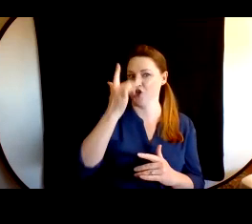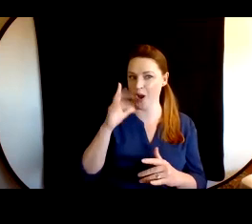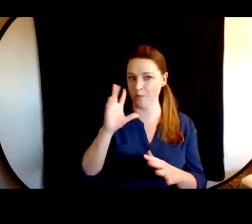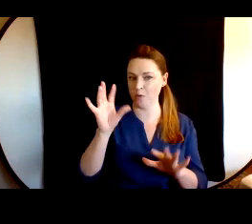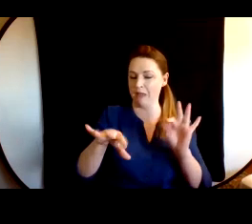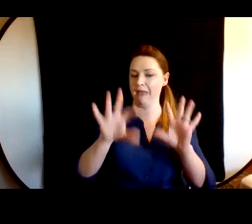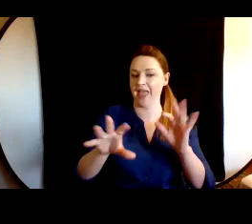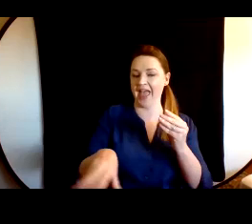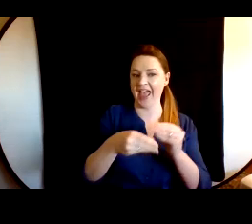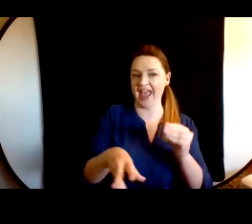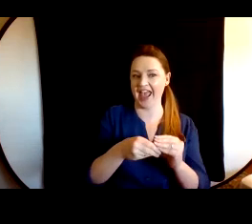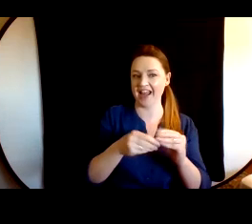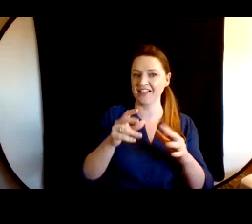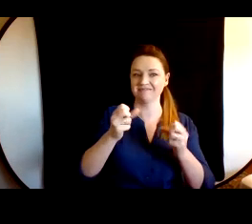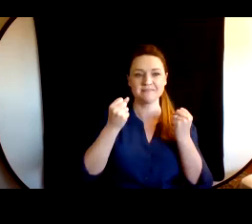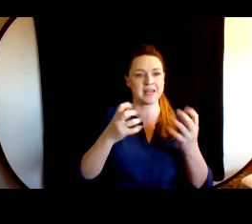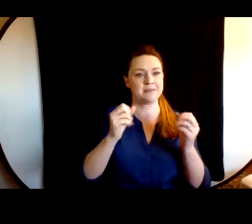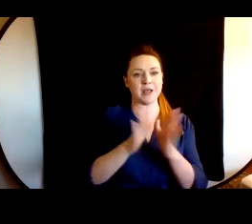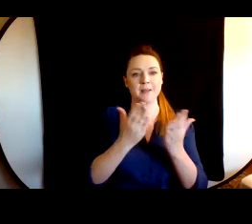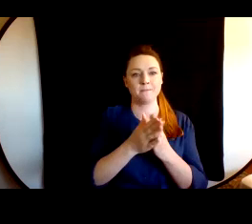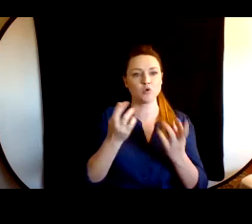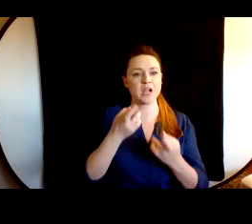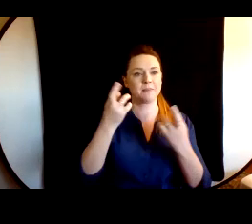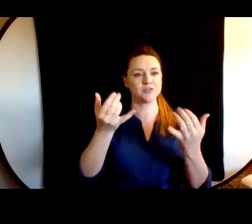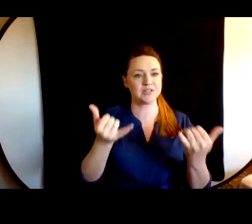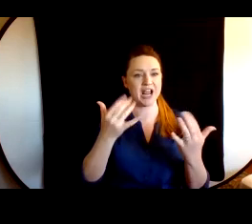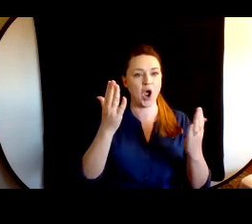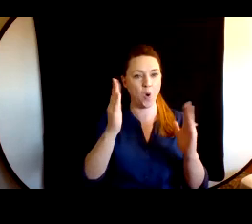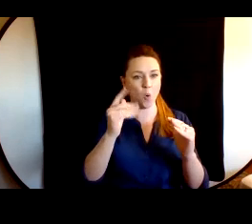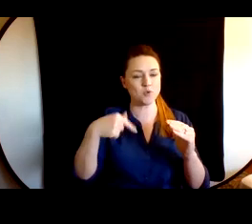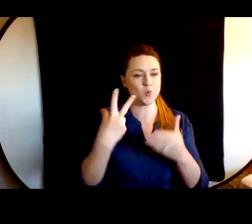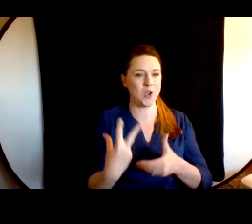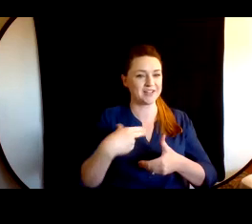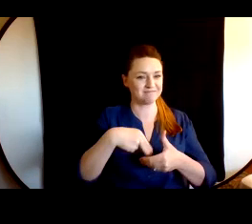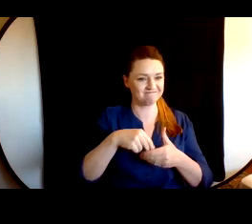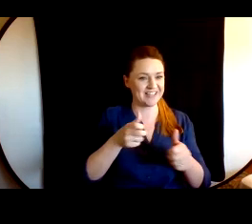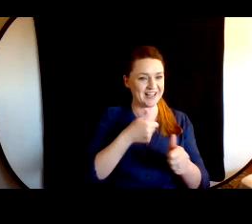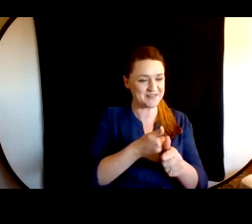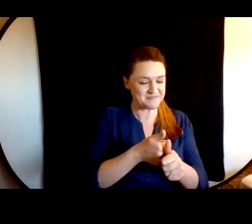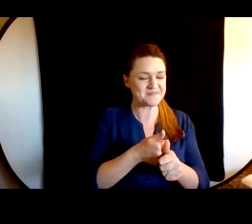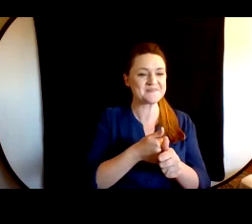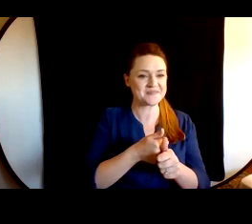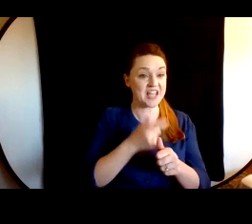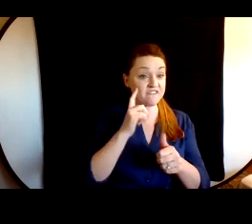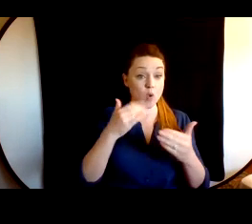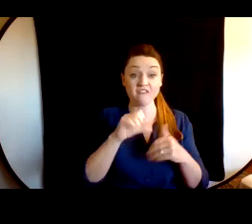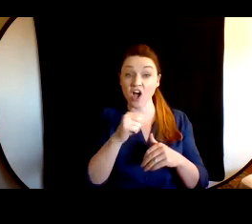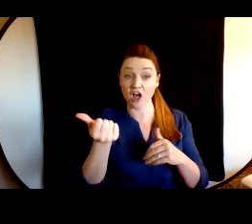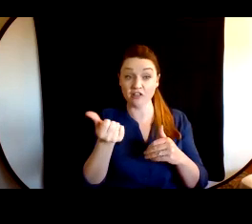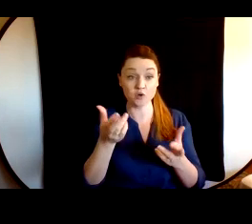with tons of book recommendations today. I hope you guys are with me on it. If you have good recommendations, go ahead and throw those in the chat. I would love to hear about them